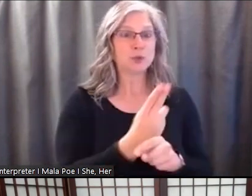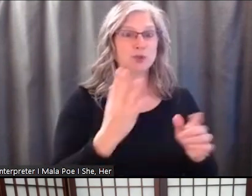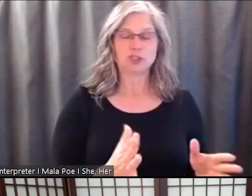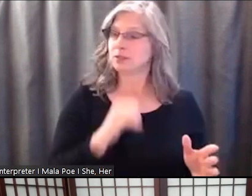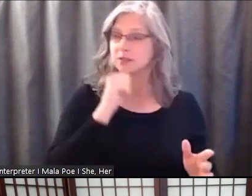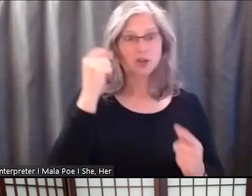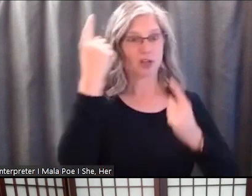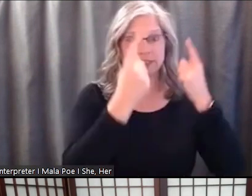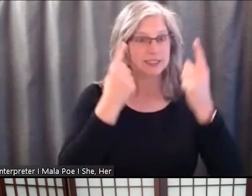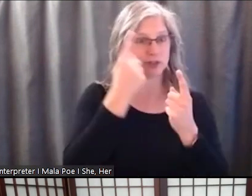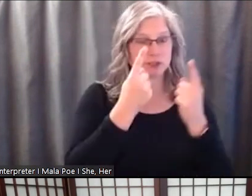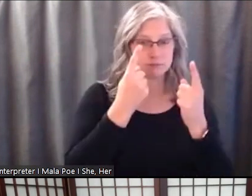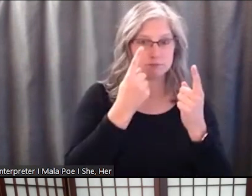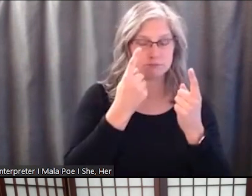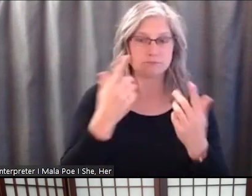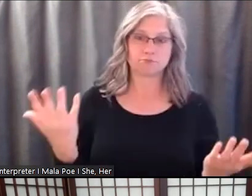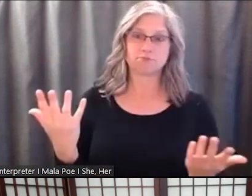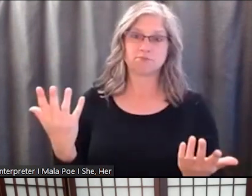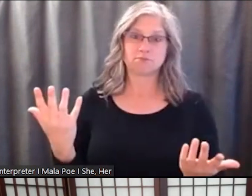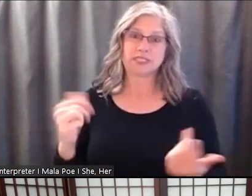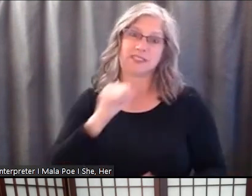It is not at all unusual when talking about Indigenous languages.